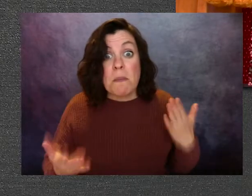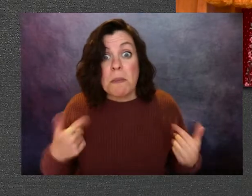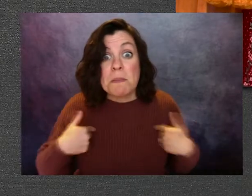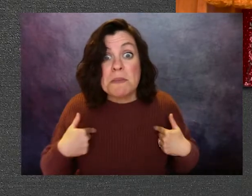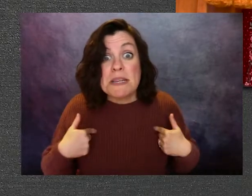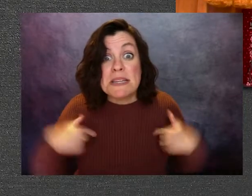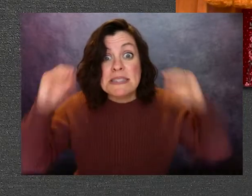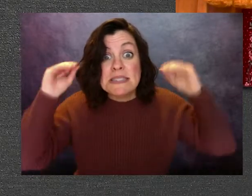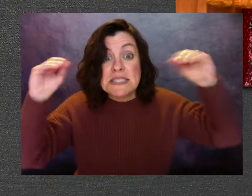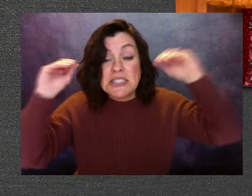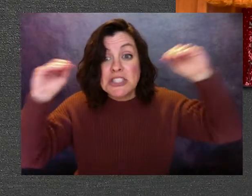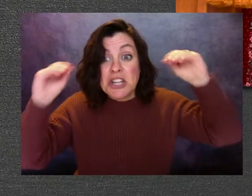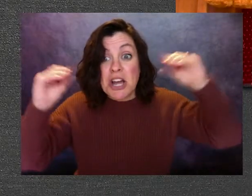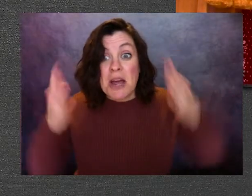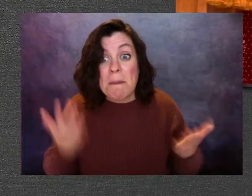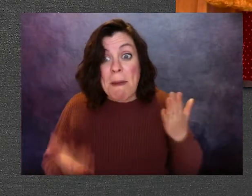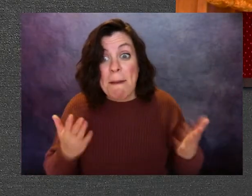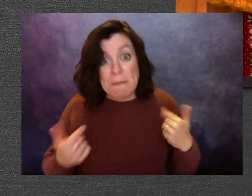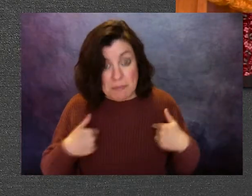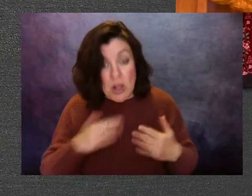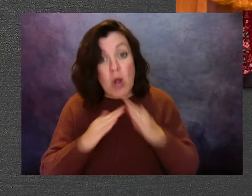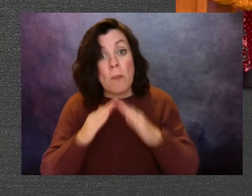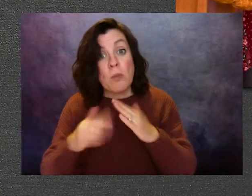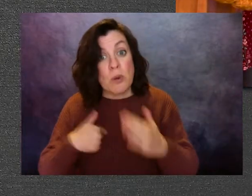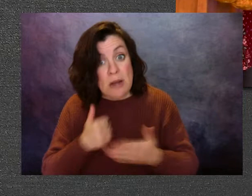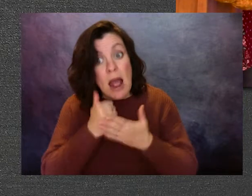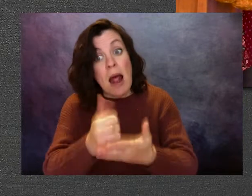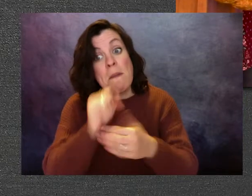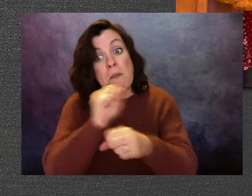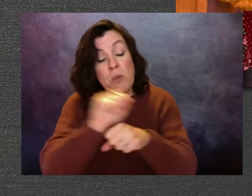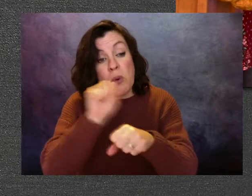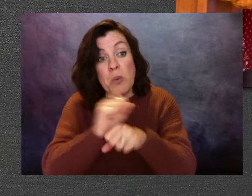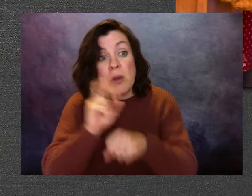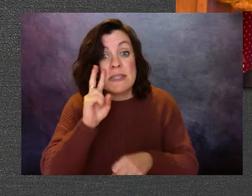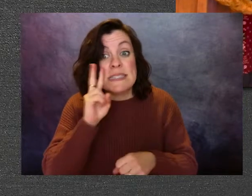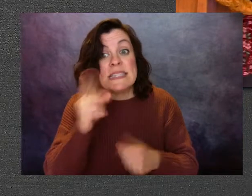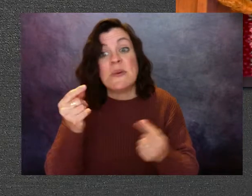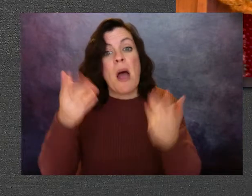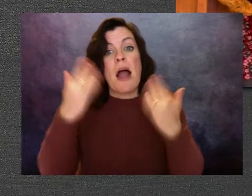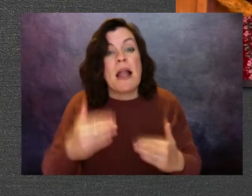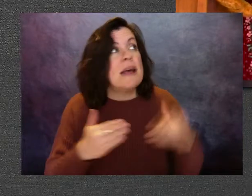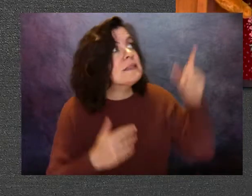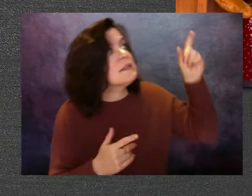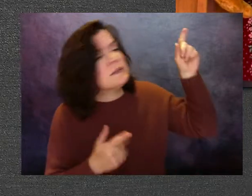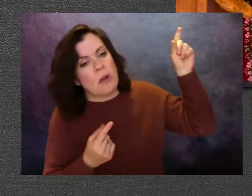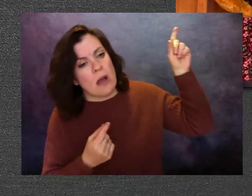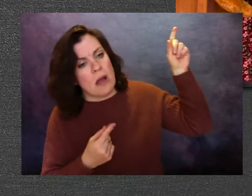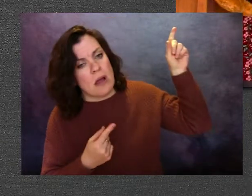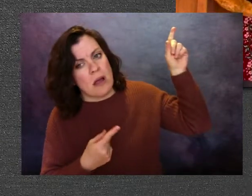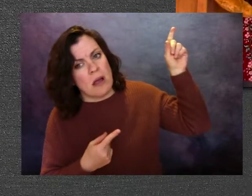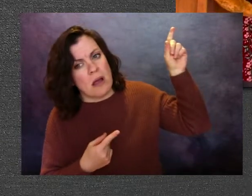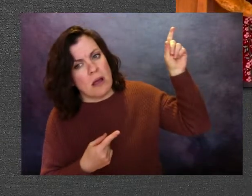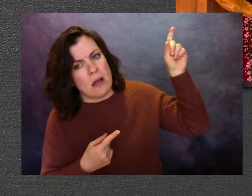I'm a community helper. Let's see, let's get our next clue and try to figure this out. Ooh, our next clue.